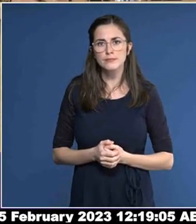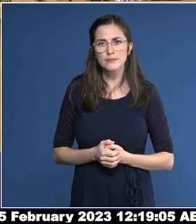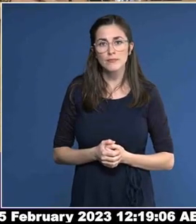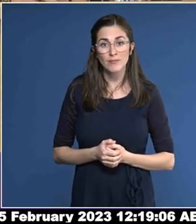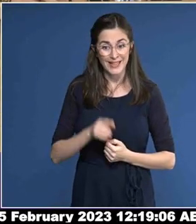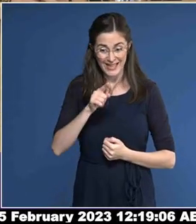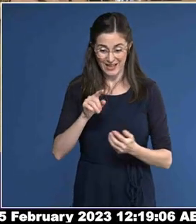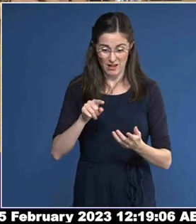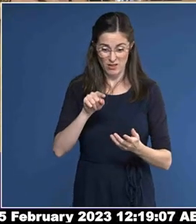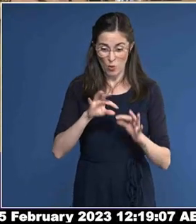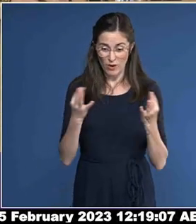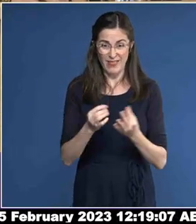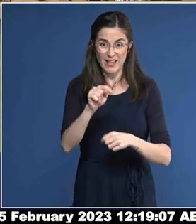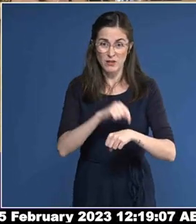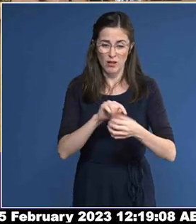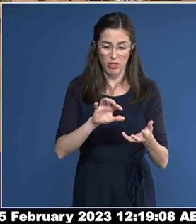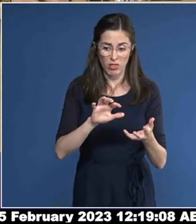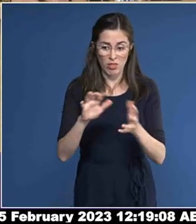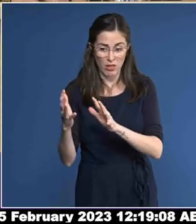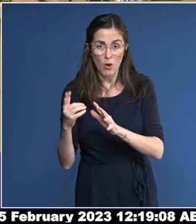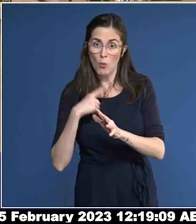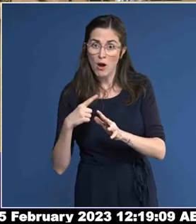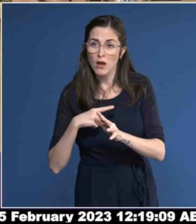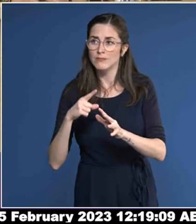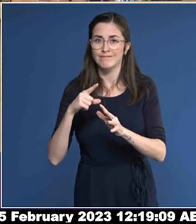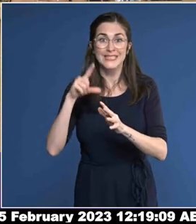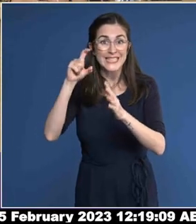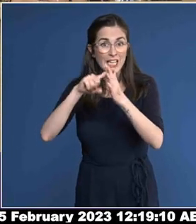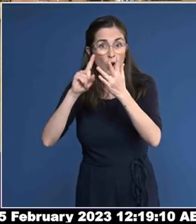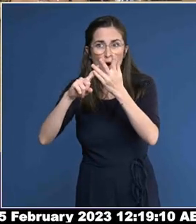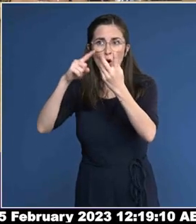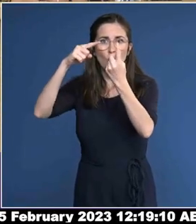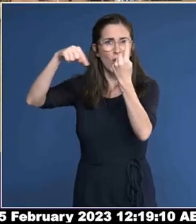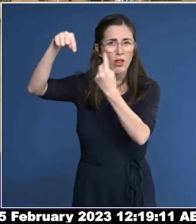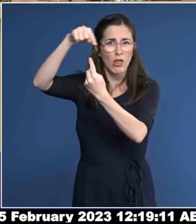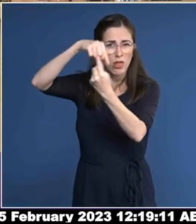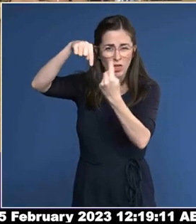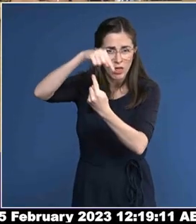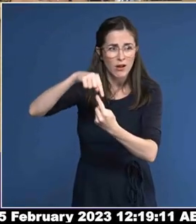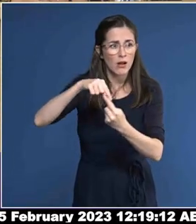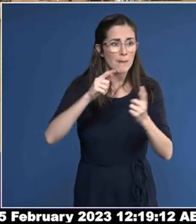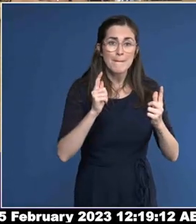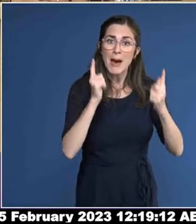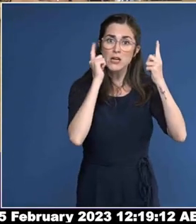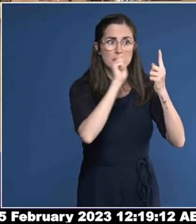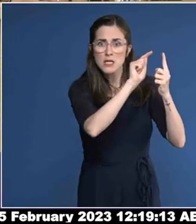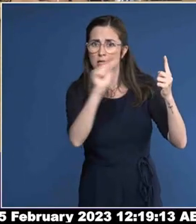but then trickles down the organisation, that this is a key responsibility for boards? Yes.